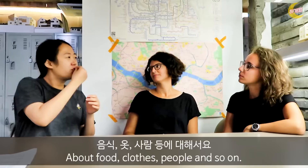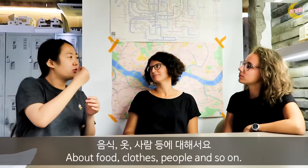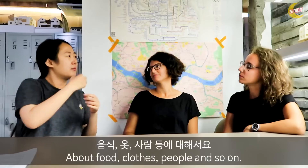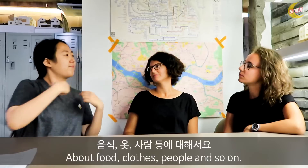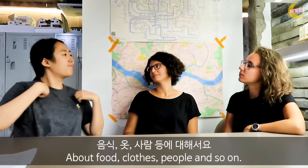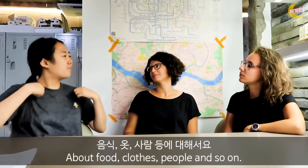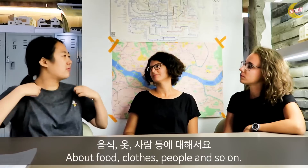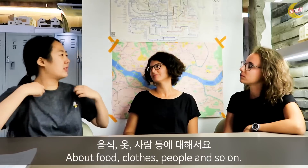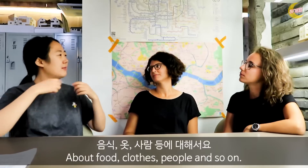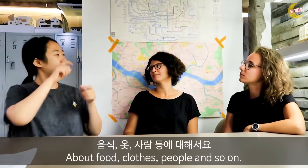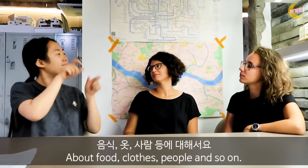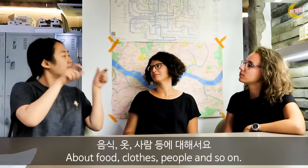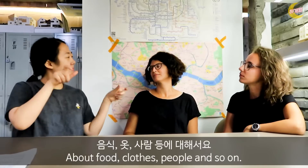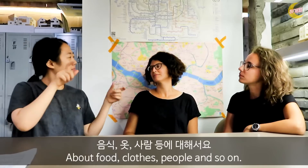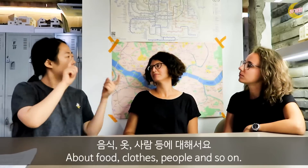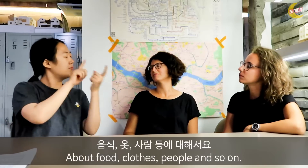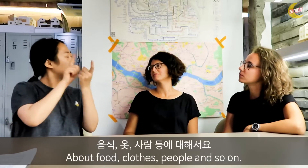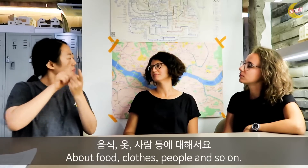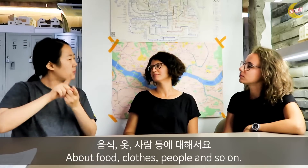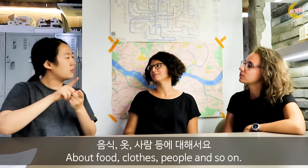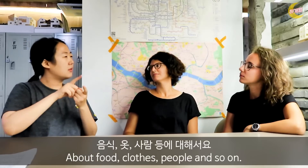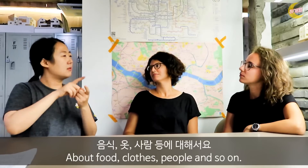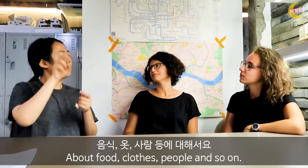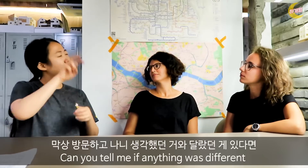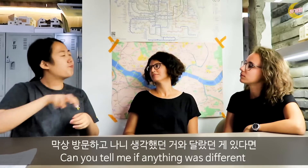About food, clothes, people and so on.